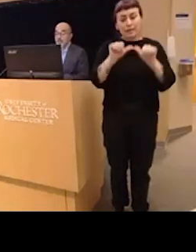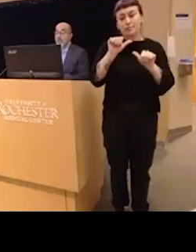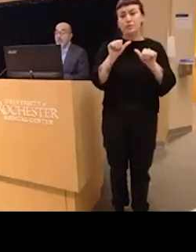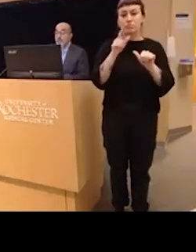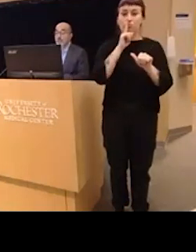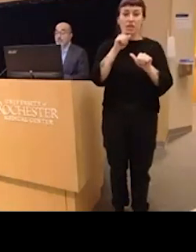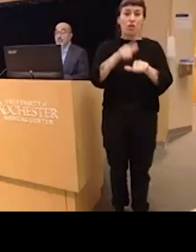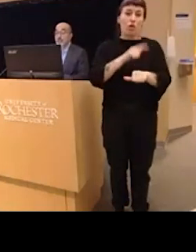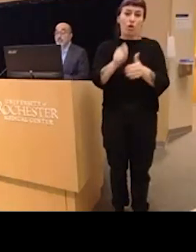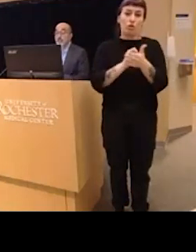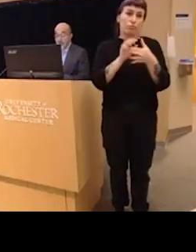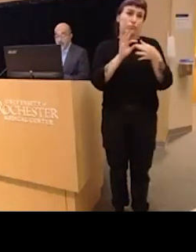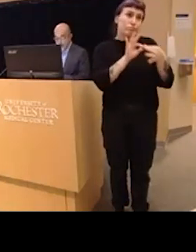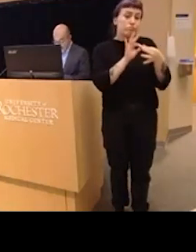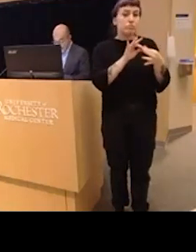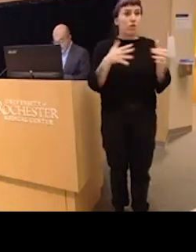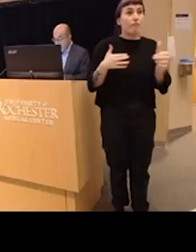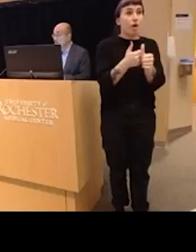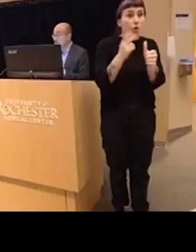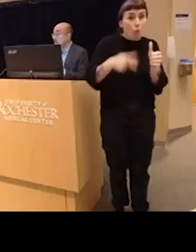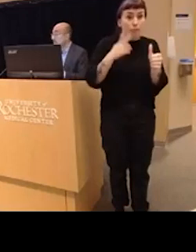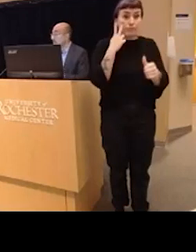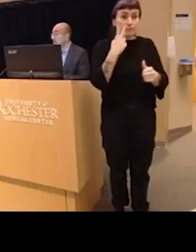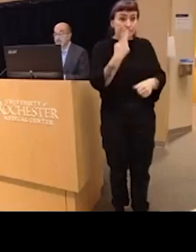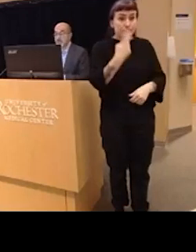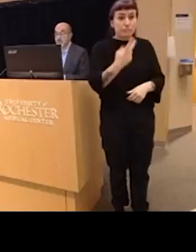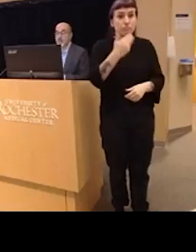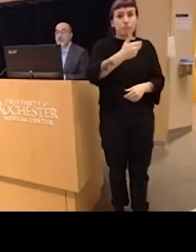a long-term relationship and followup to see the patient in order to execute the multimodal plan